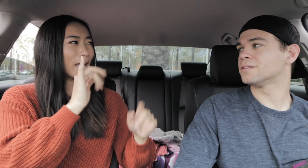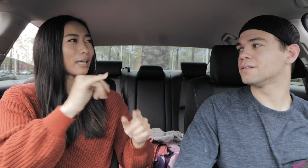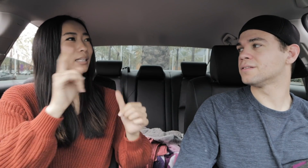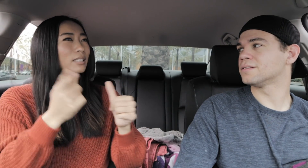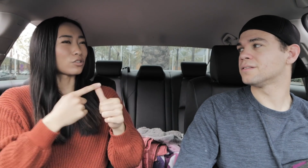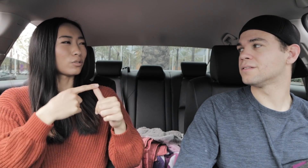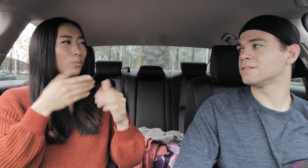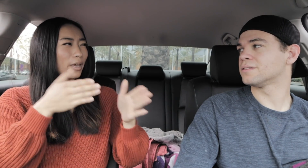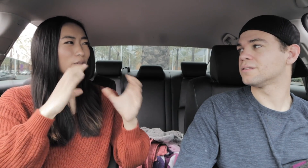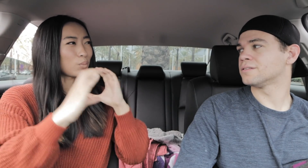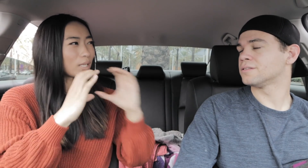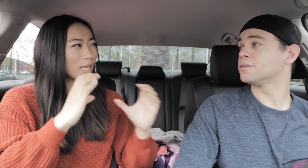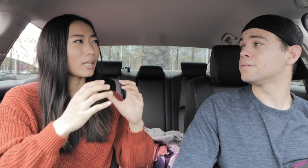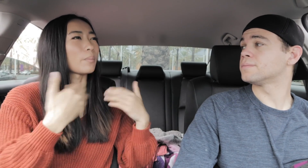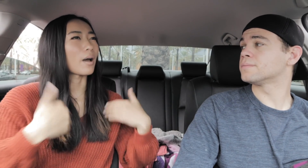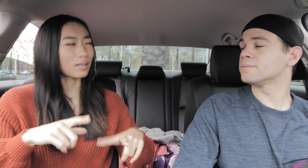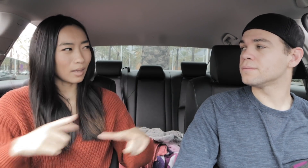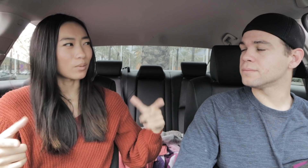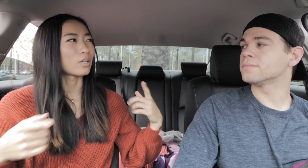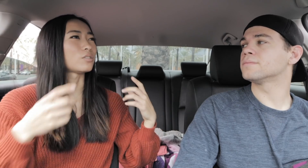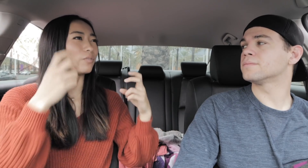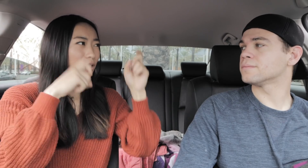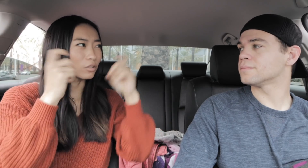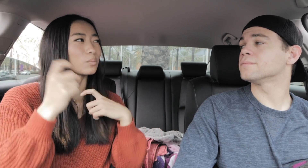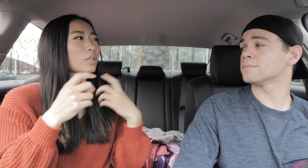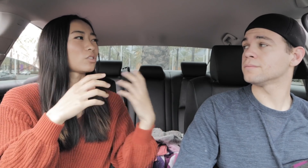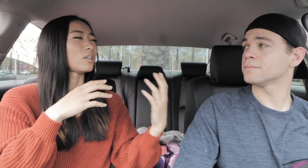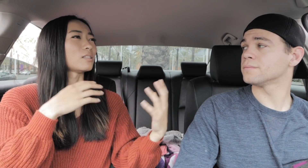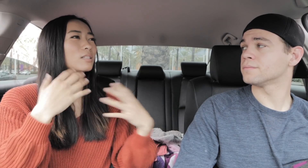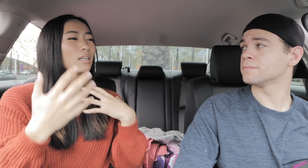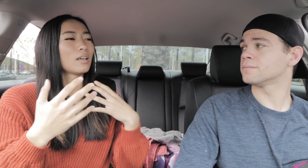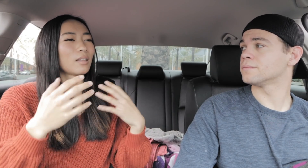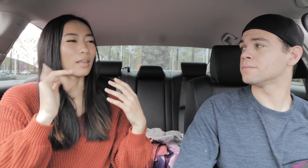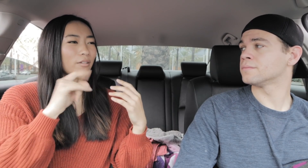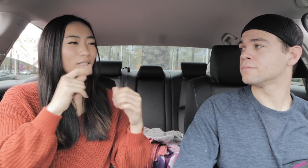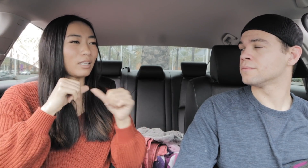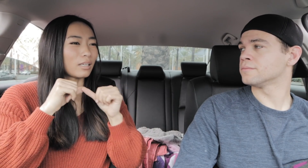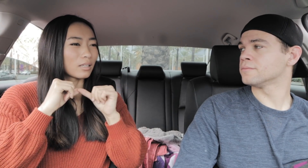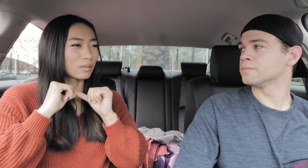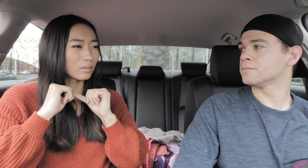But that initial way of communicating body language facial expressions that really